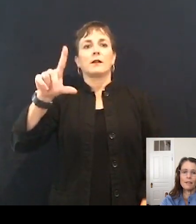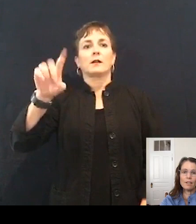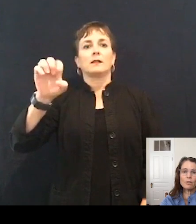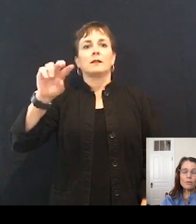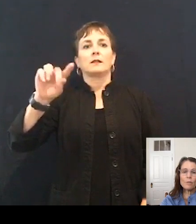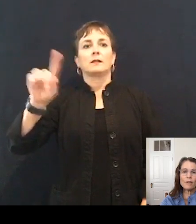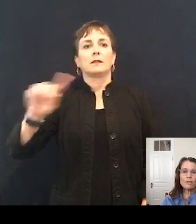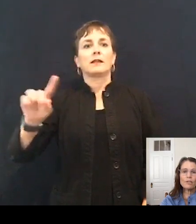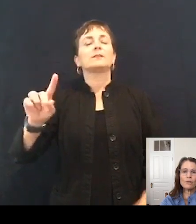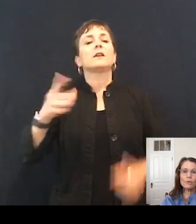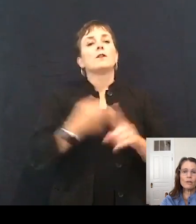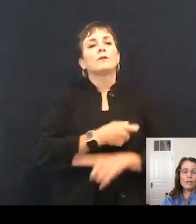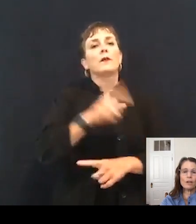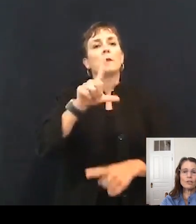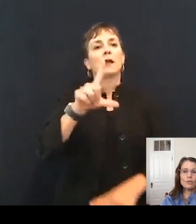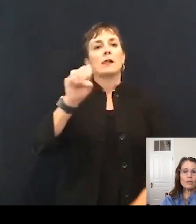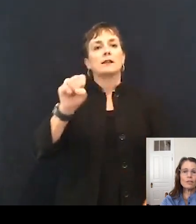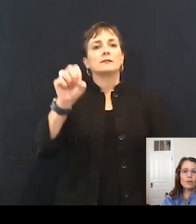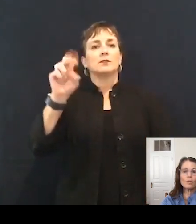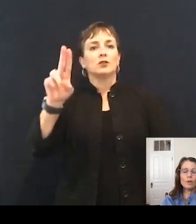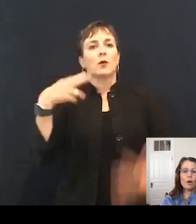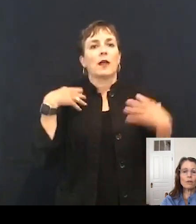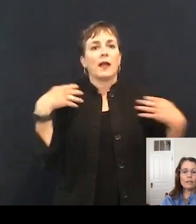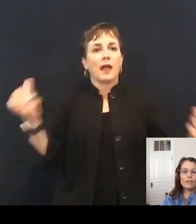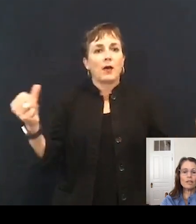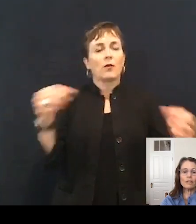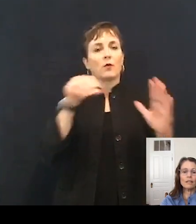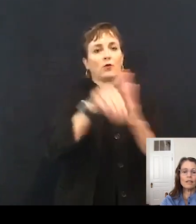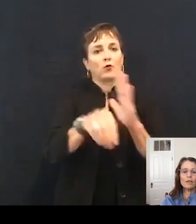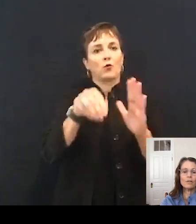Thank you so much to the Usher Syndrome Coalition, for